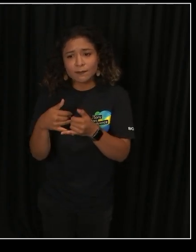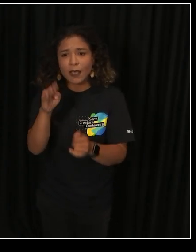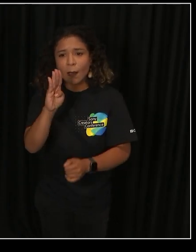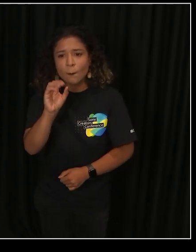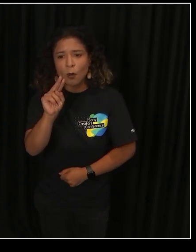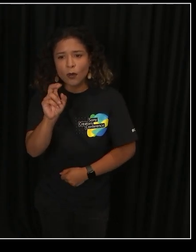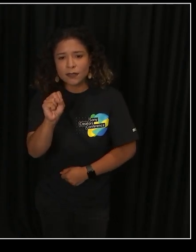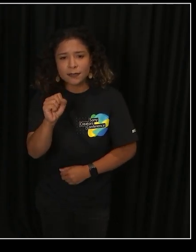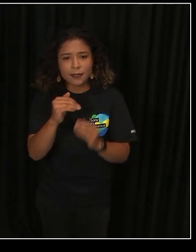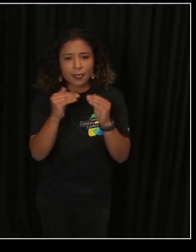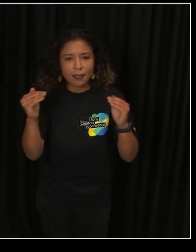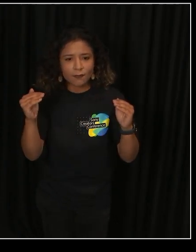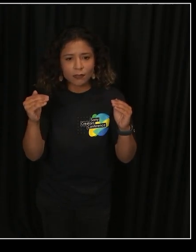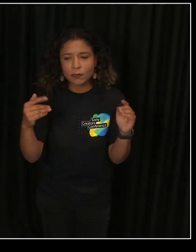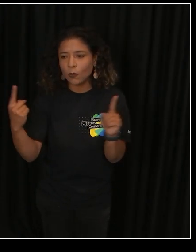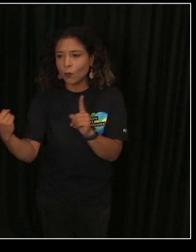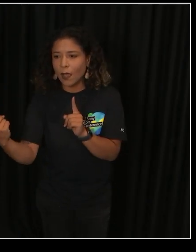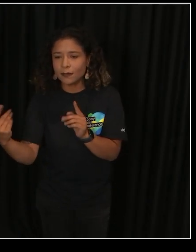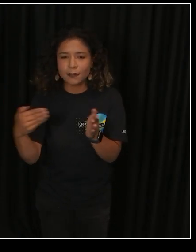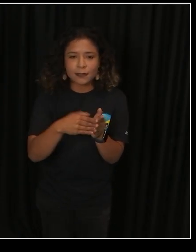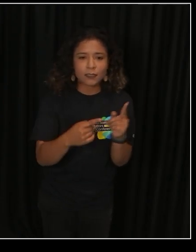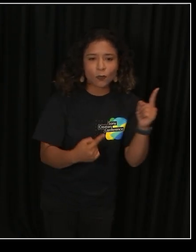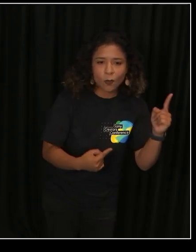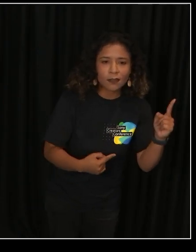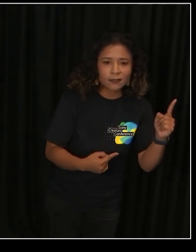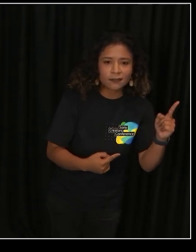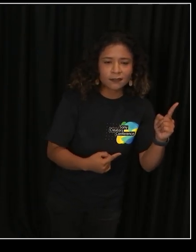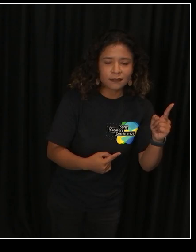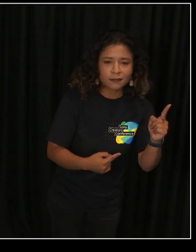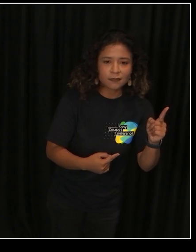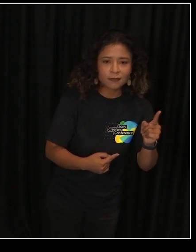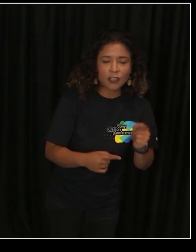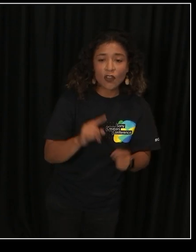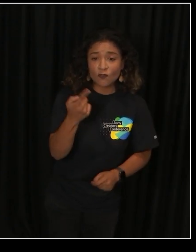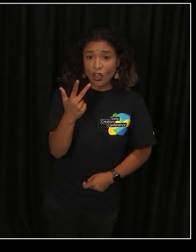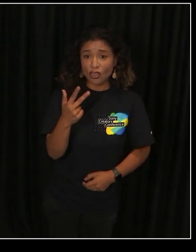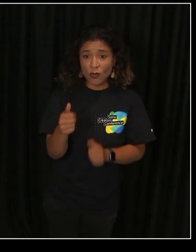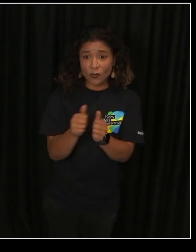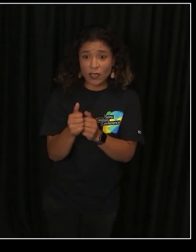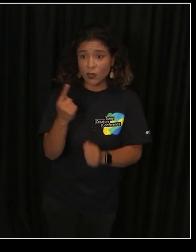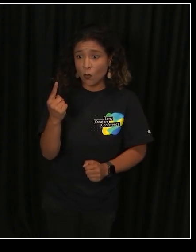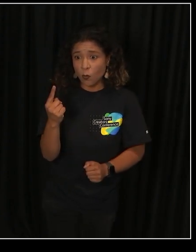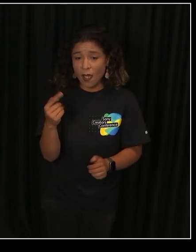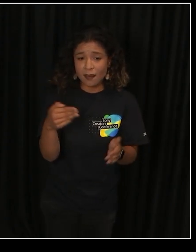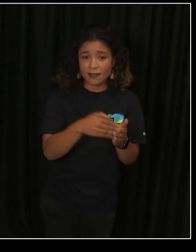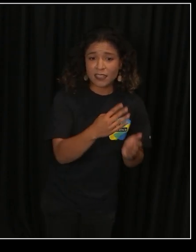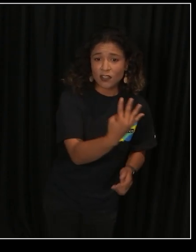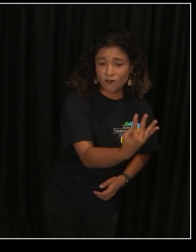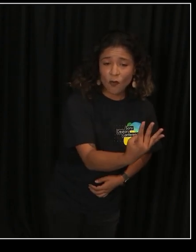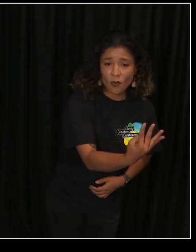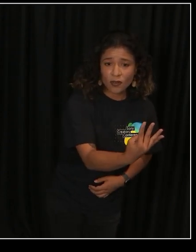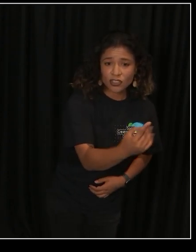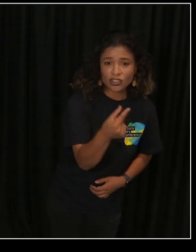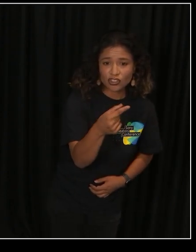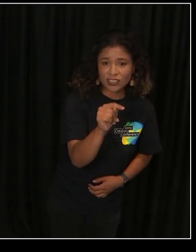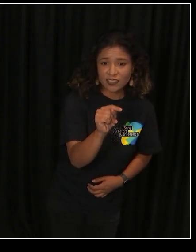and all of the first three races are all 1v4, human versus four different GT Sophy cars,